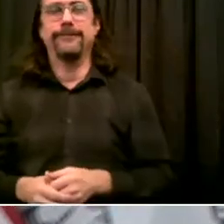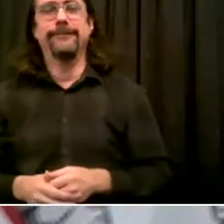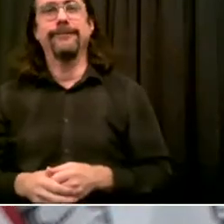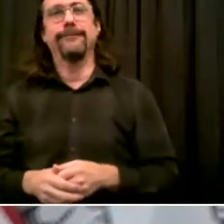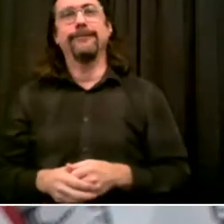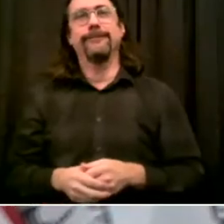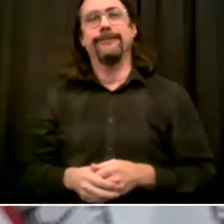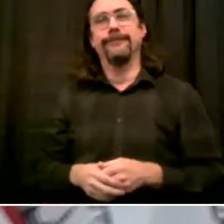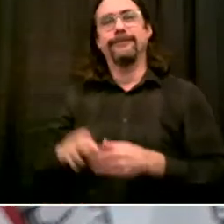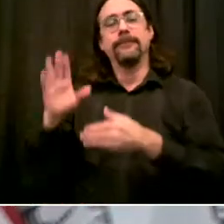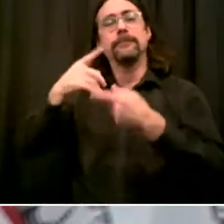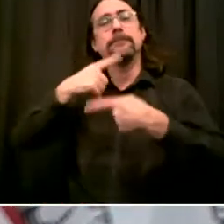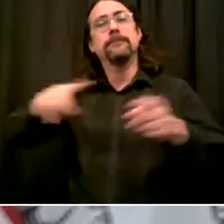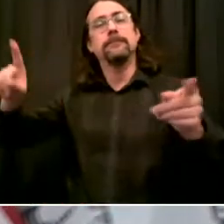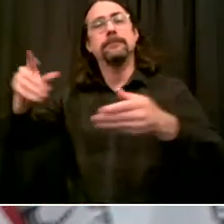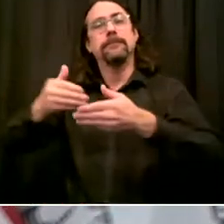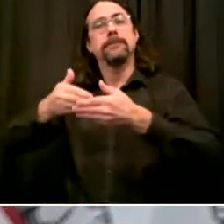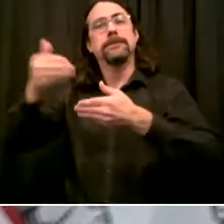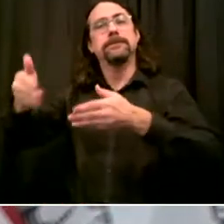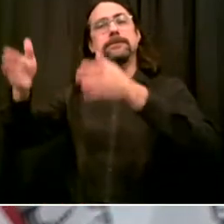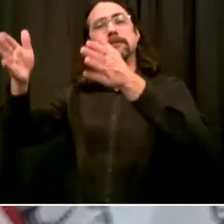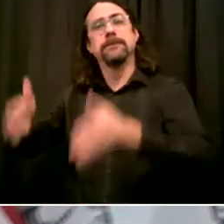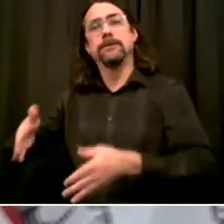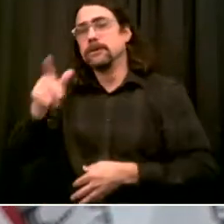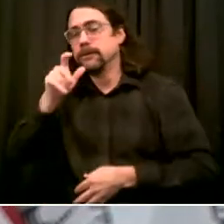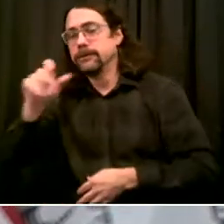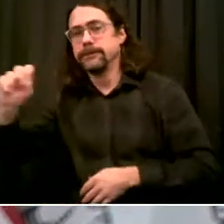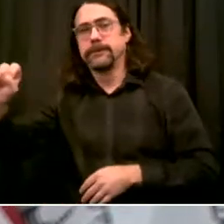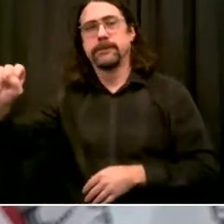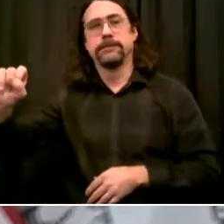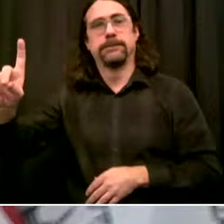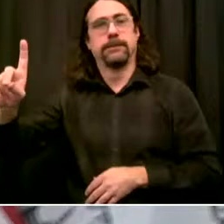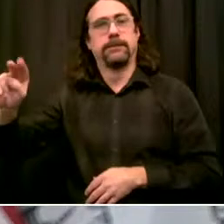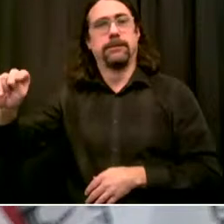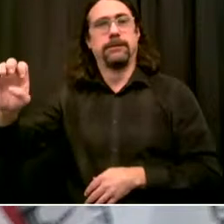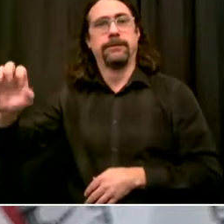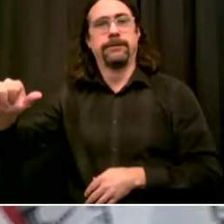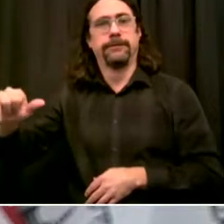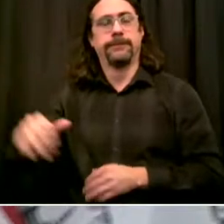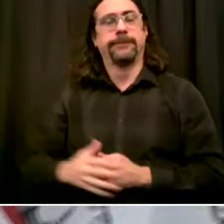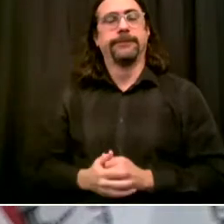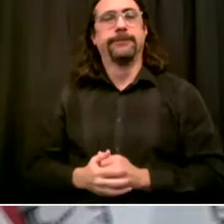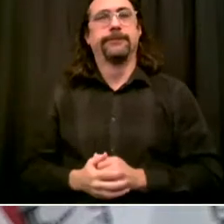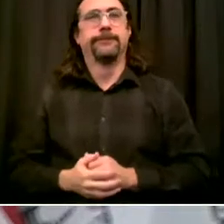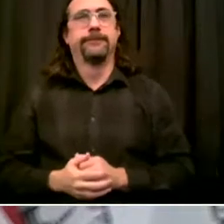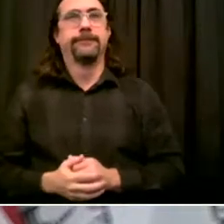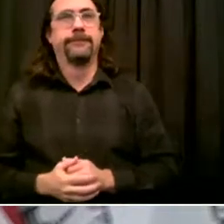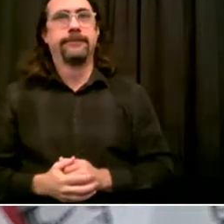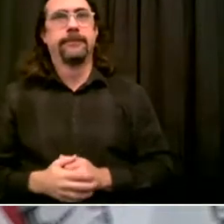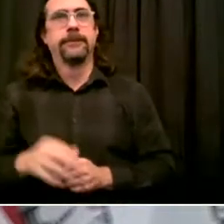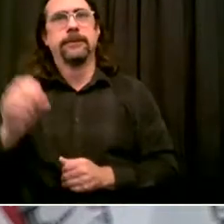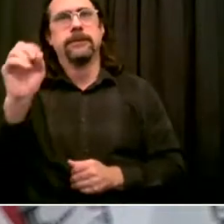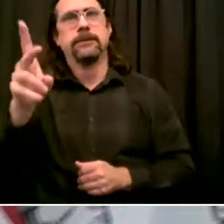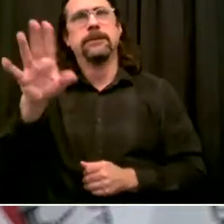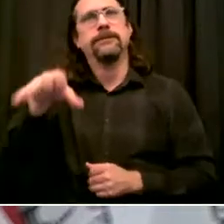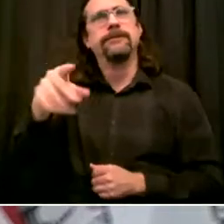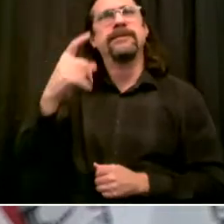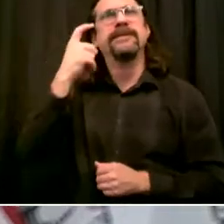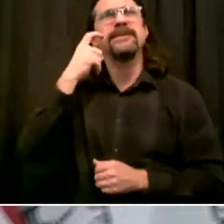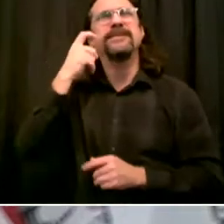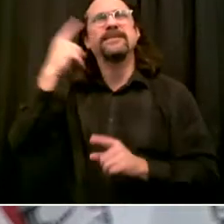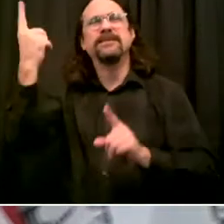YOU DENOUNCED SOME OF THE